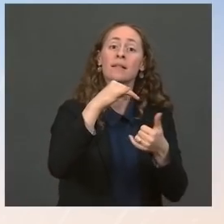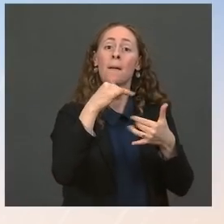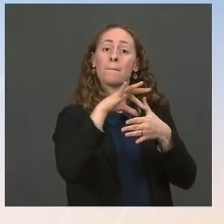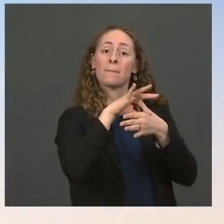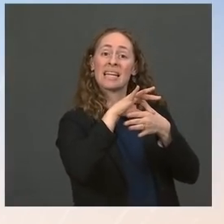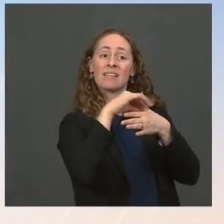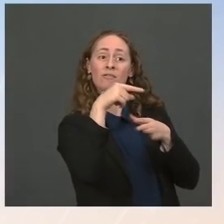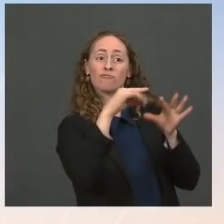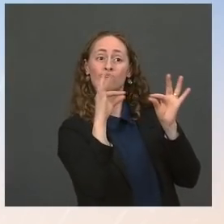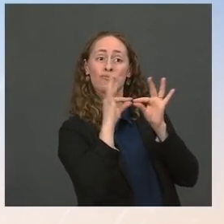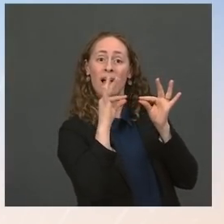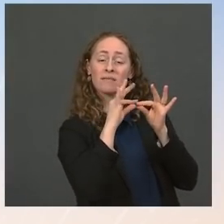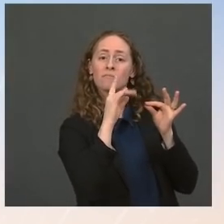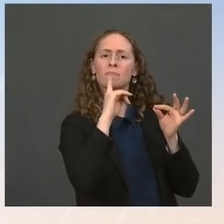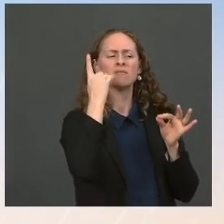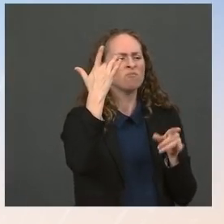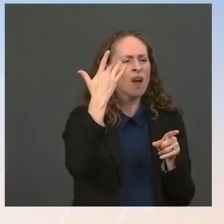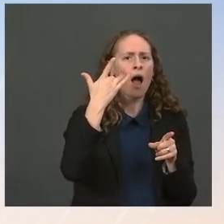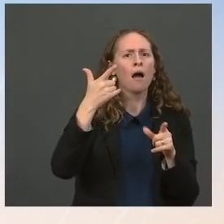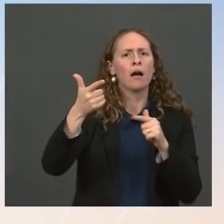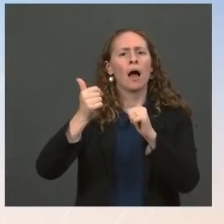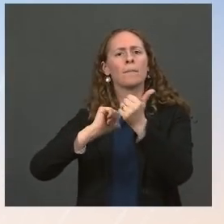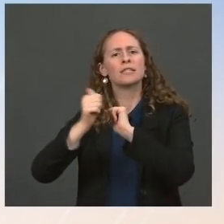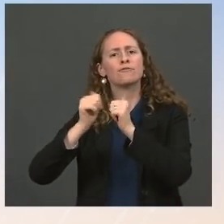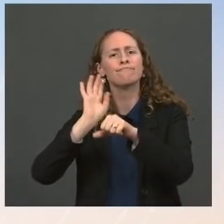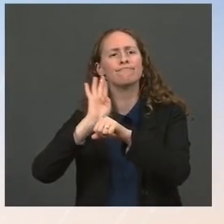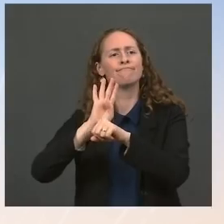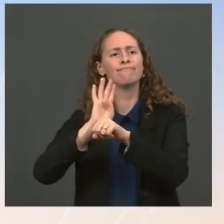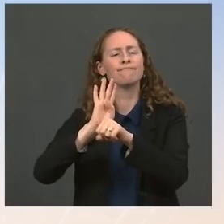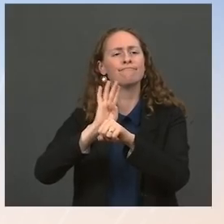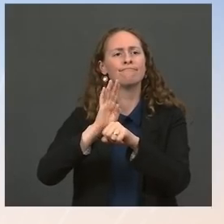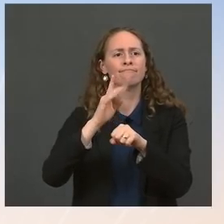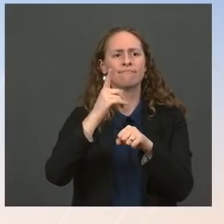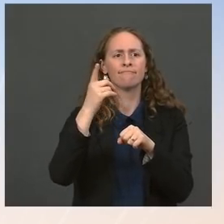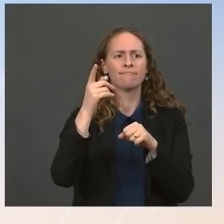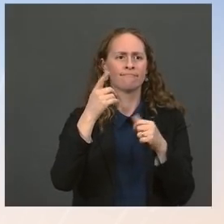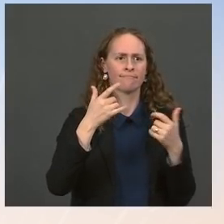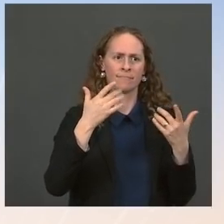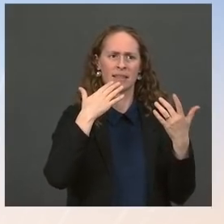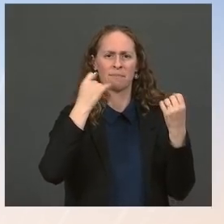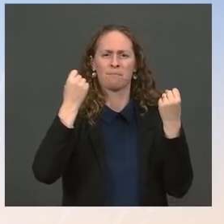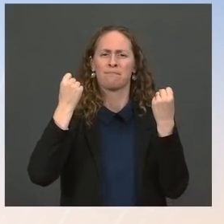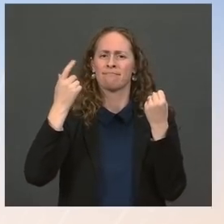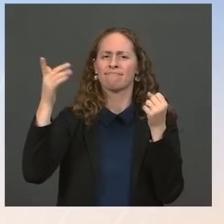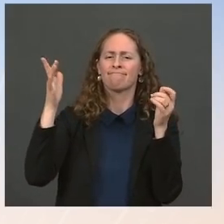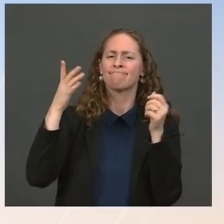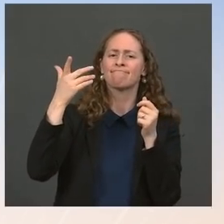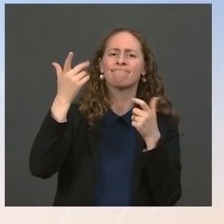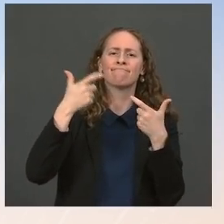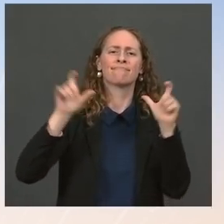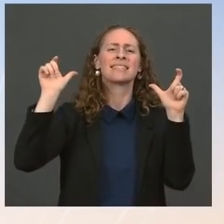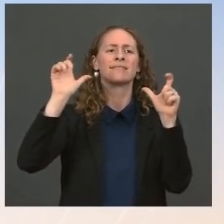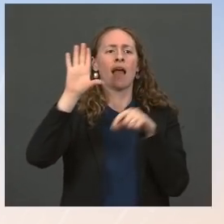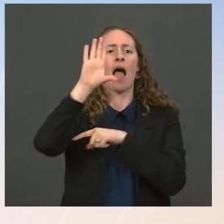and the small number of large meat producers who have a dominance over the market;